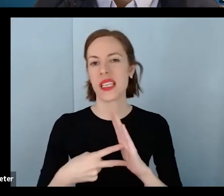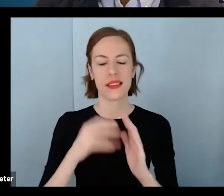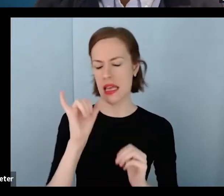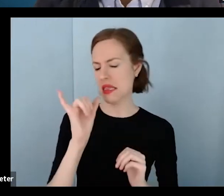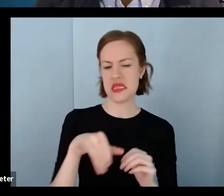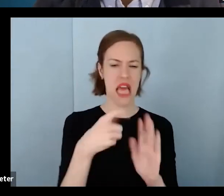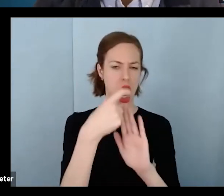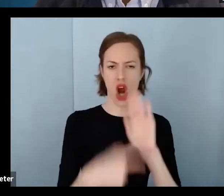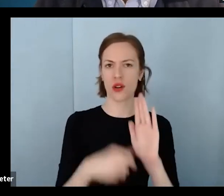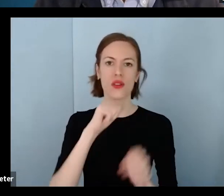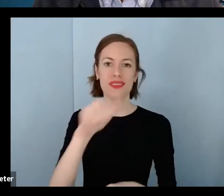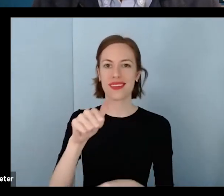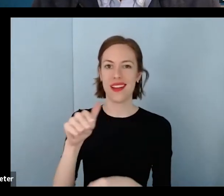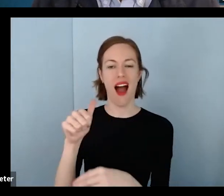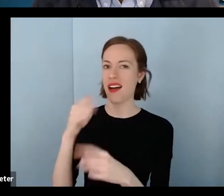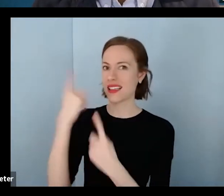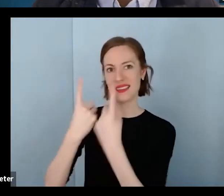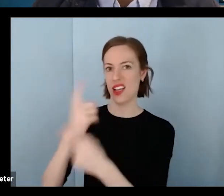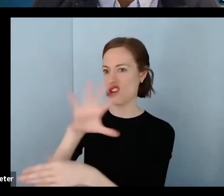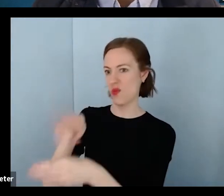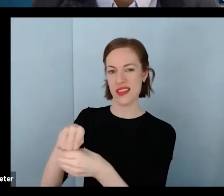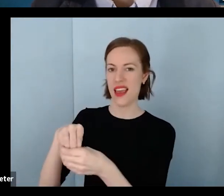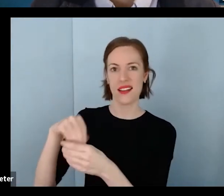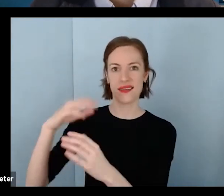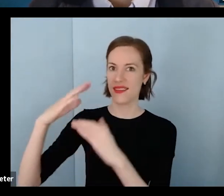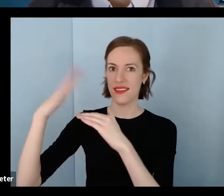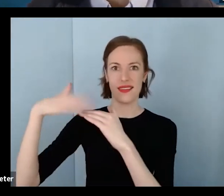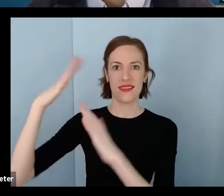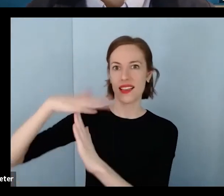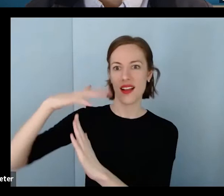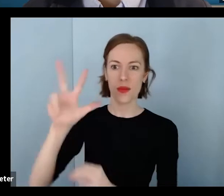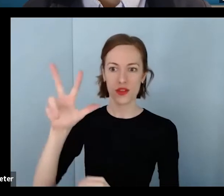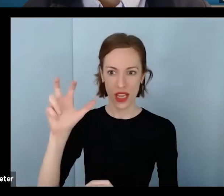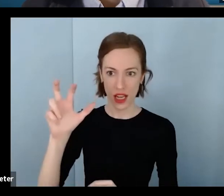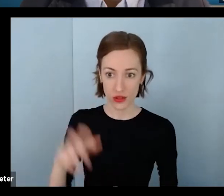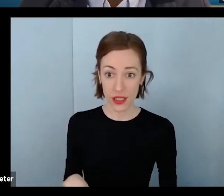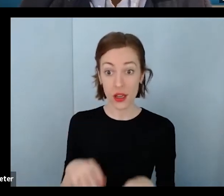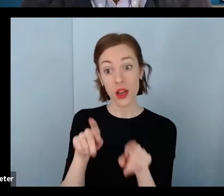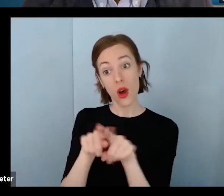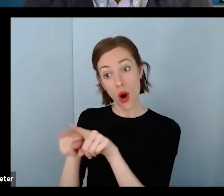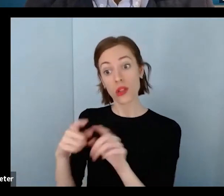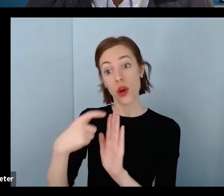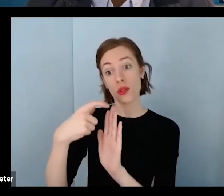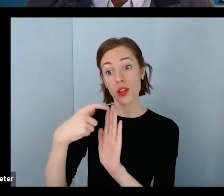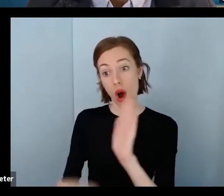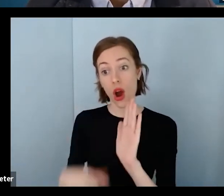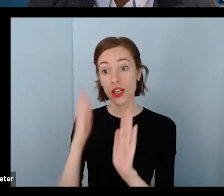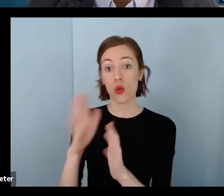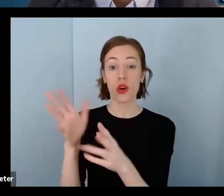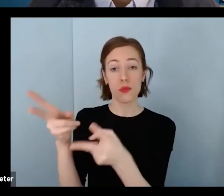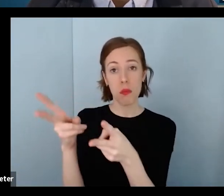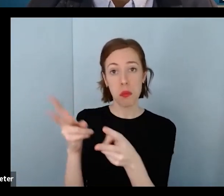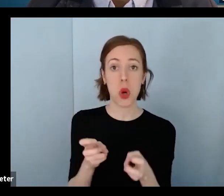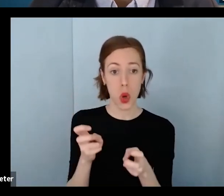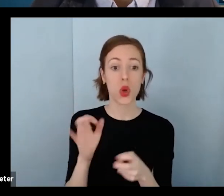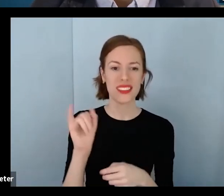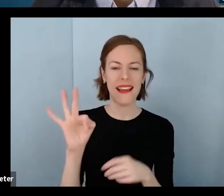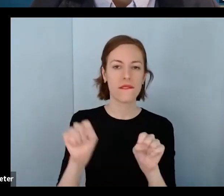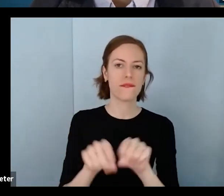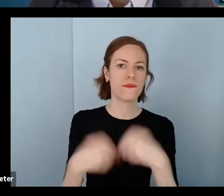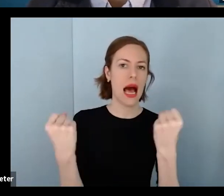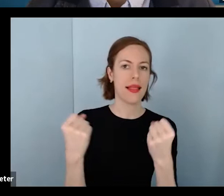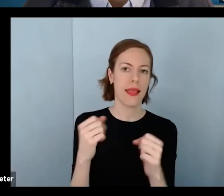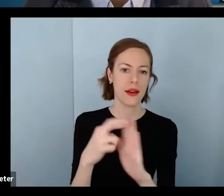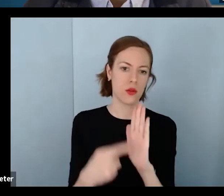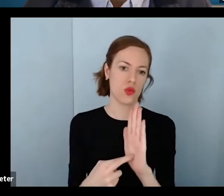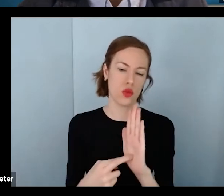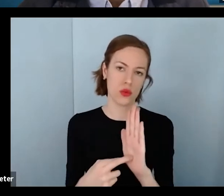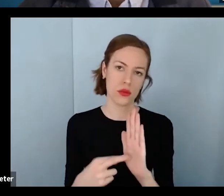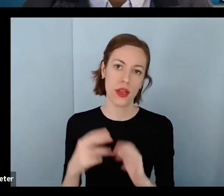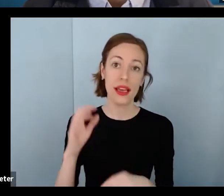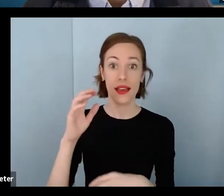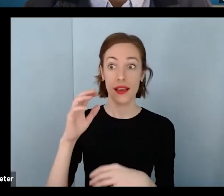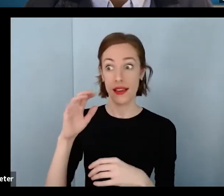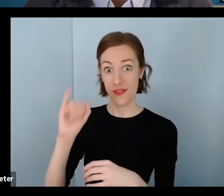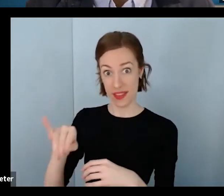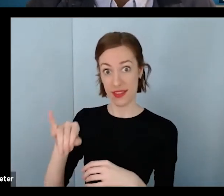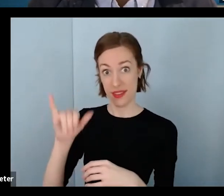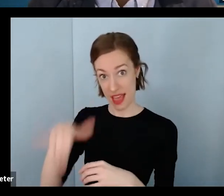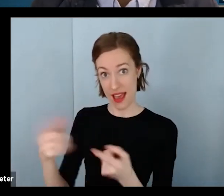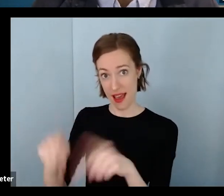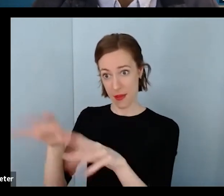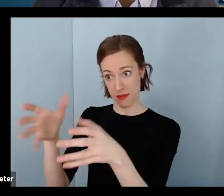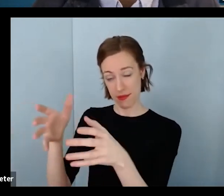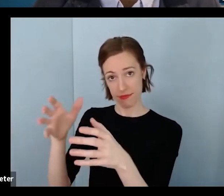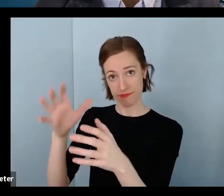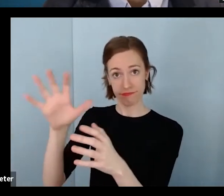The software also observed whether the article was removed by the moderators for violating community policies, or being a duplicate. When that happens, the article is immediately pulled from the rankings as you can see in the kind of black bar at zero